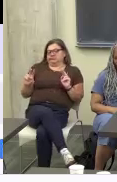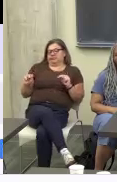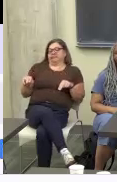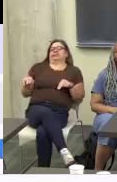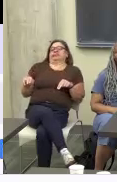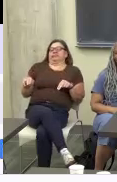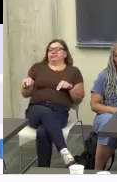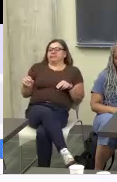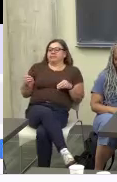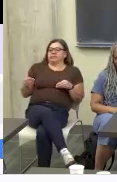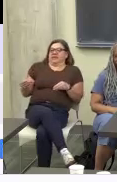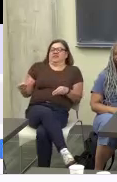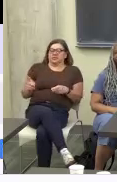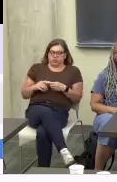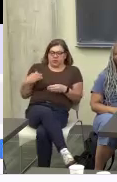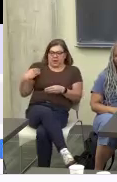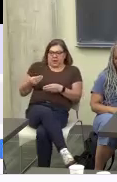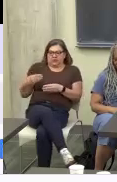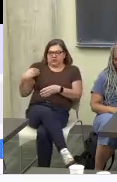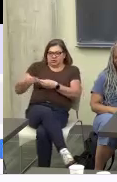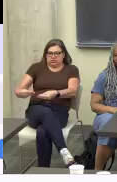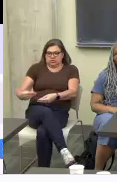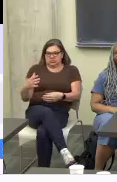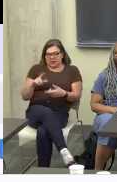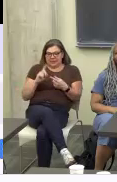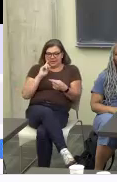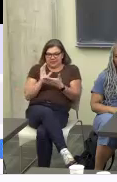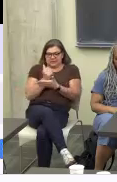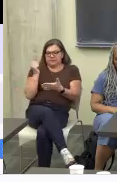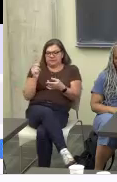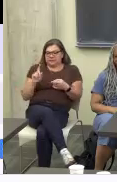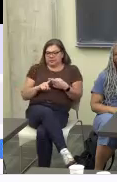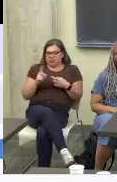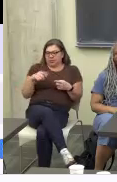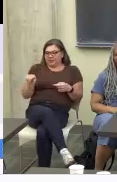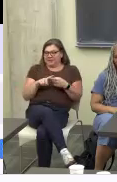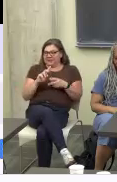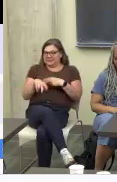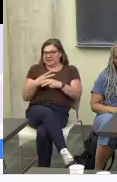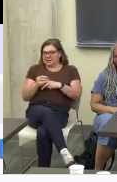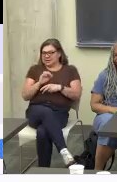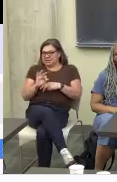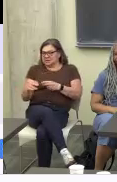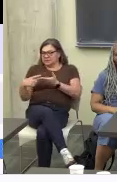next generation. And I think that that's a real opportunity with these kinds of conversations